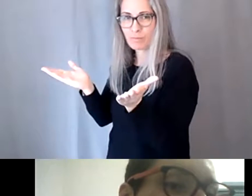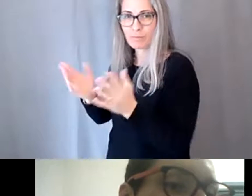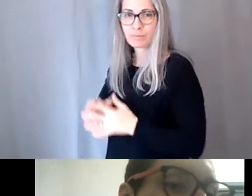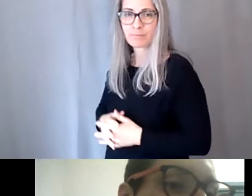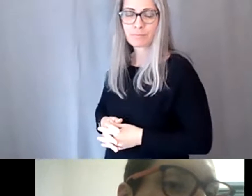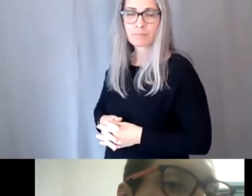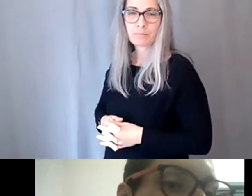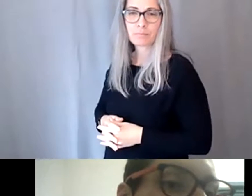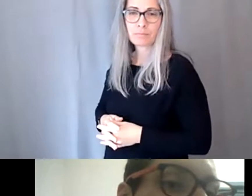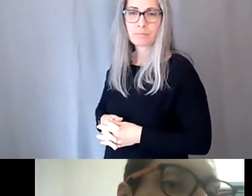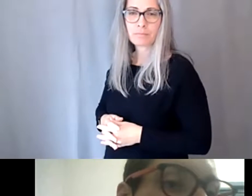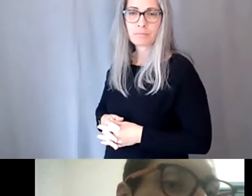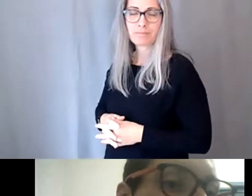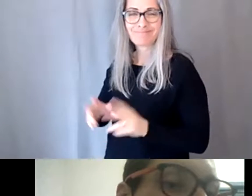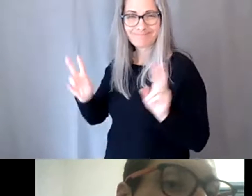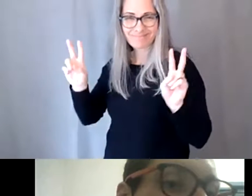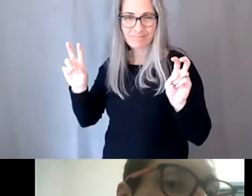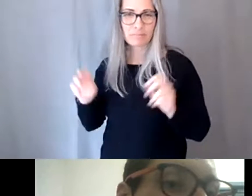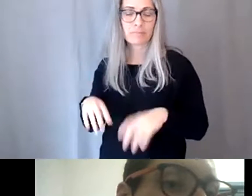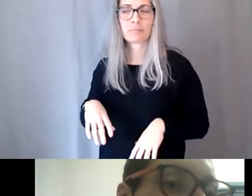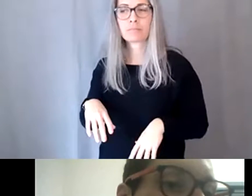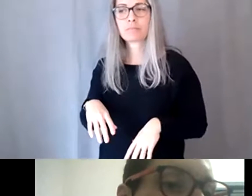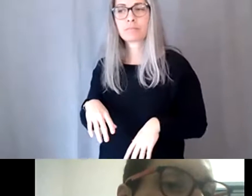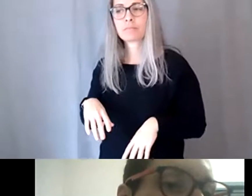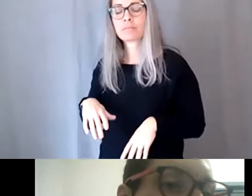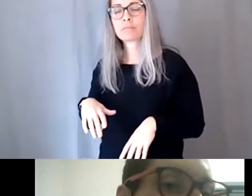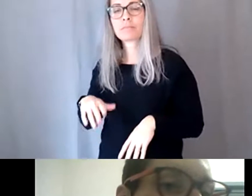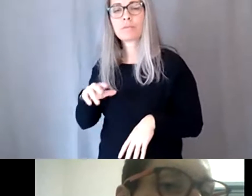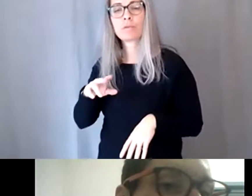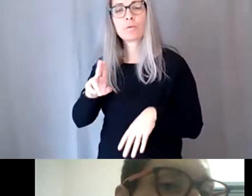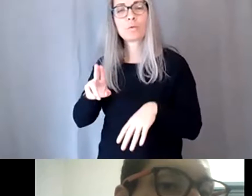sort of like normative social experience a life experience so there wasn't a lot